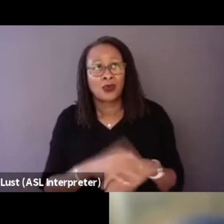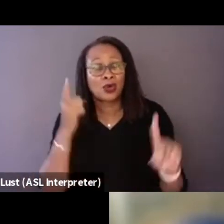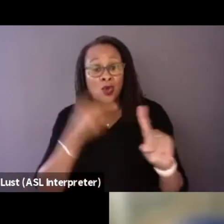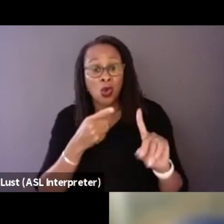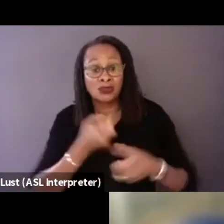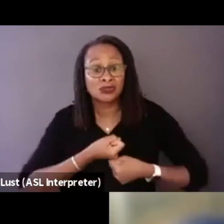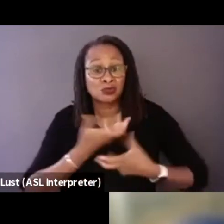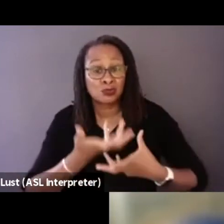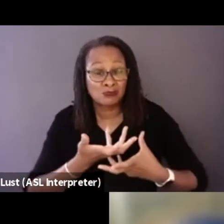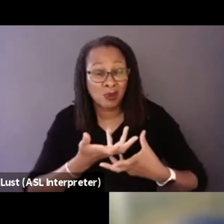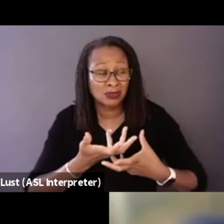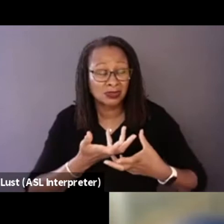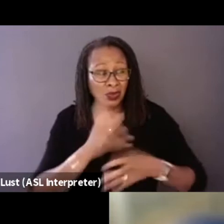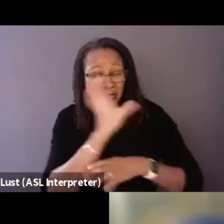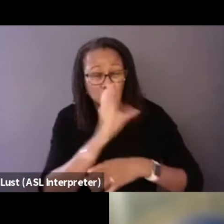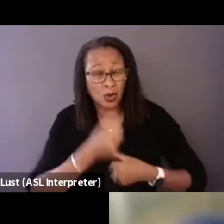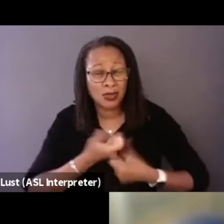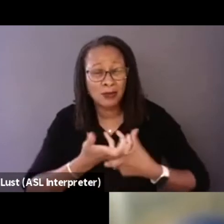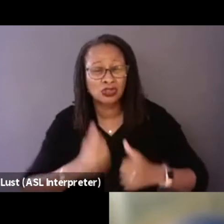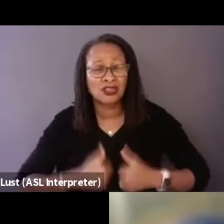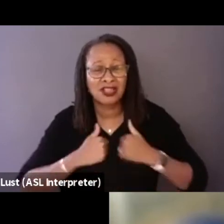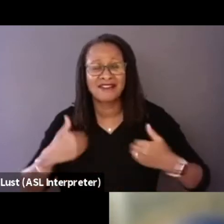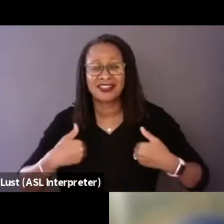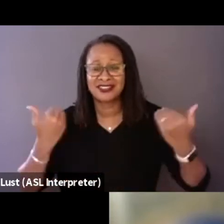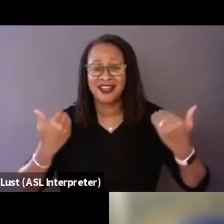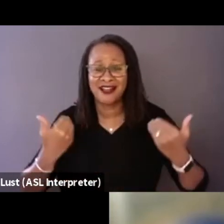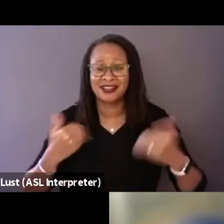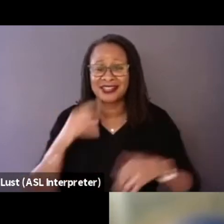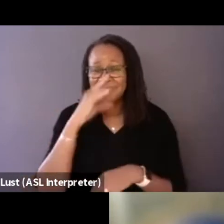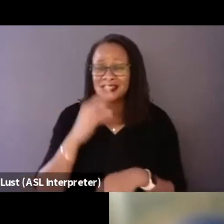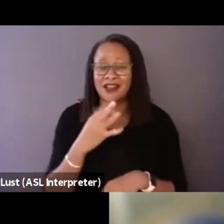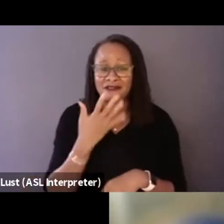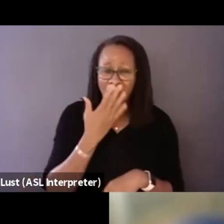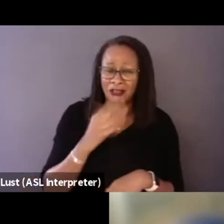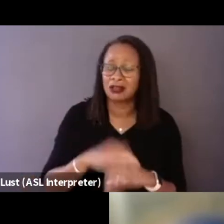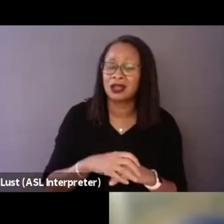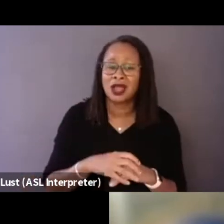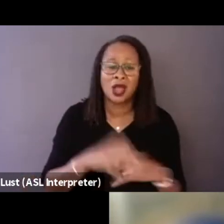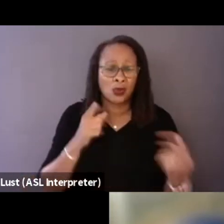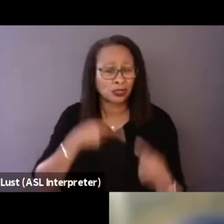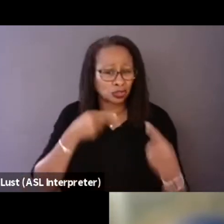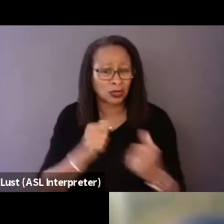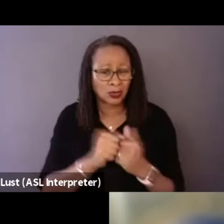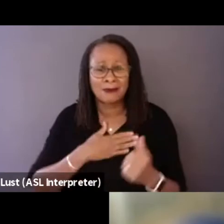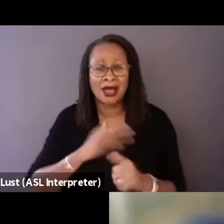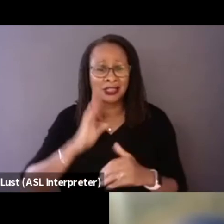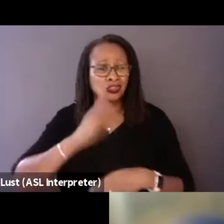You know, my kids are kids of color and we were struggling with my daughter, for many years, with depression and anxiety,